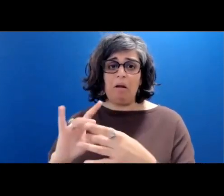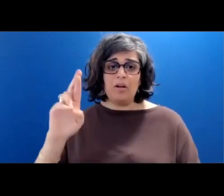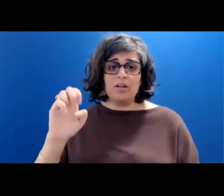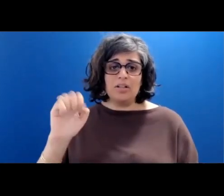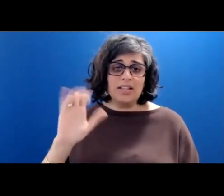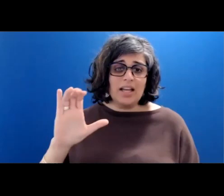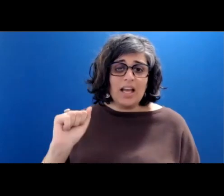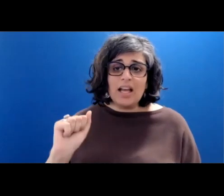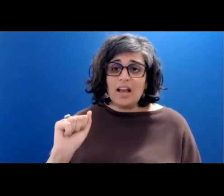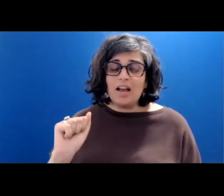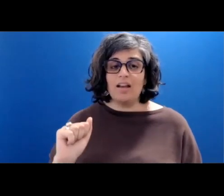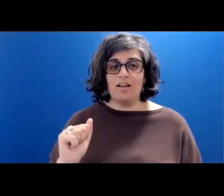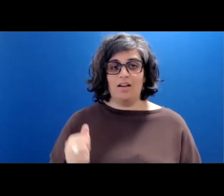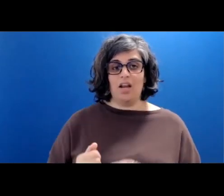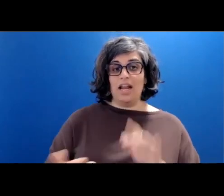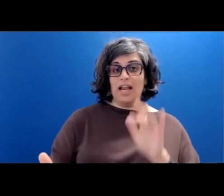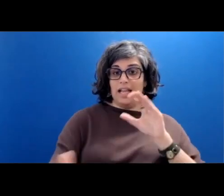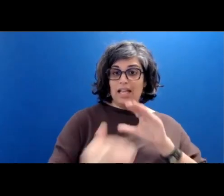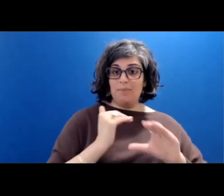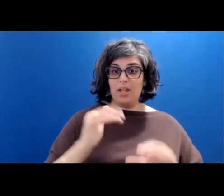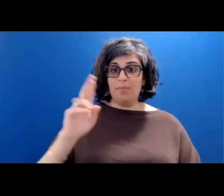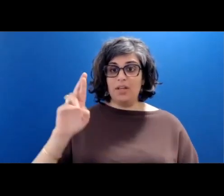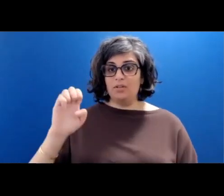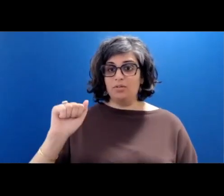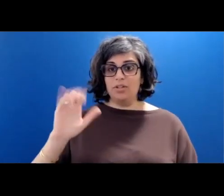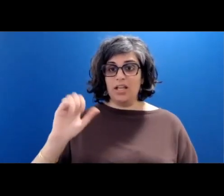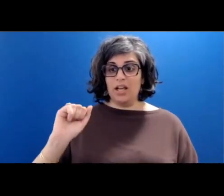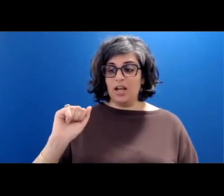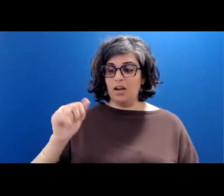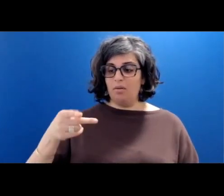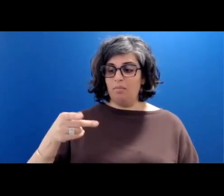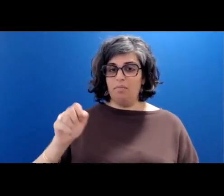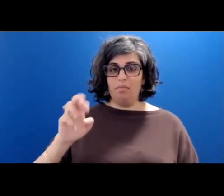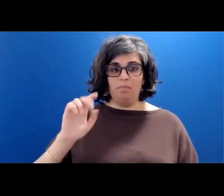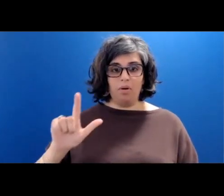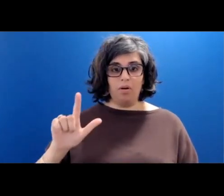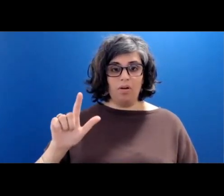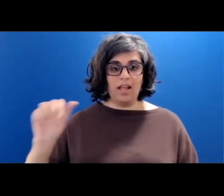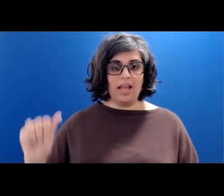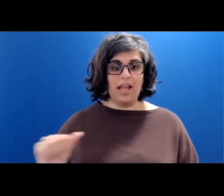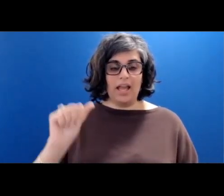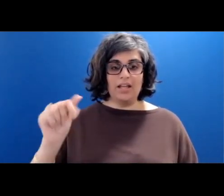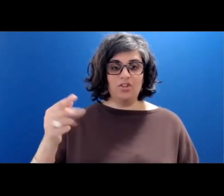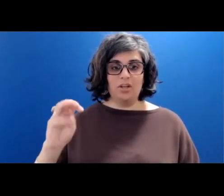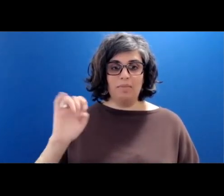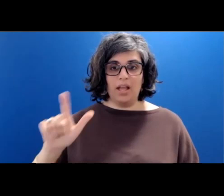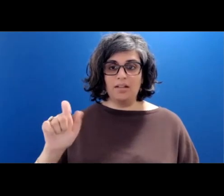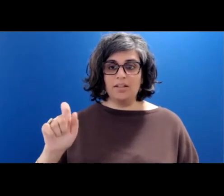or find me on my website at www.reacapearl.com. Until next time.